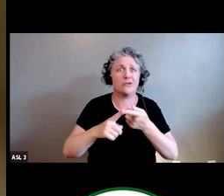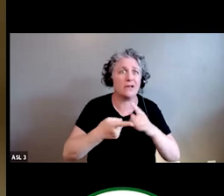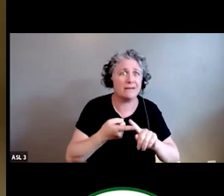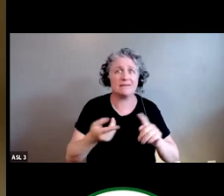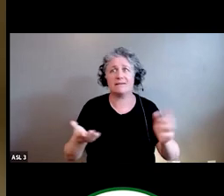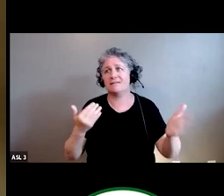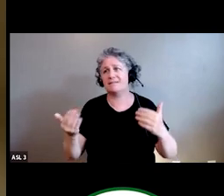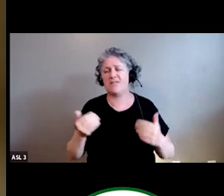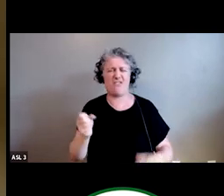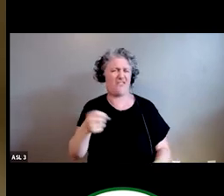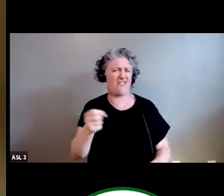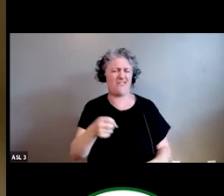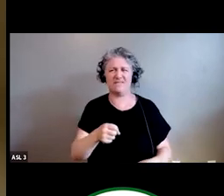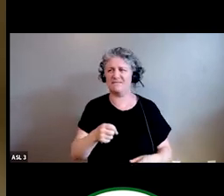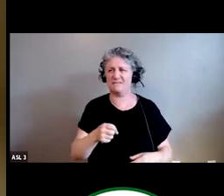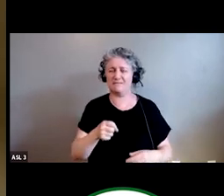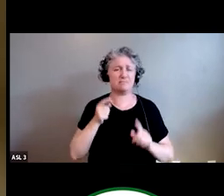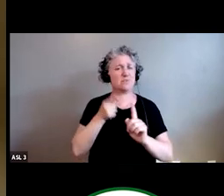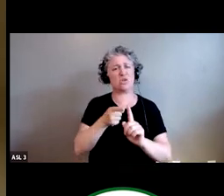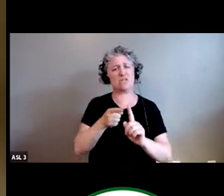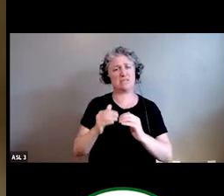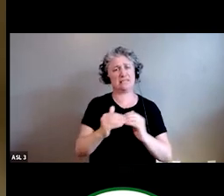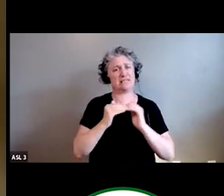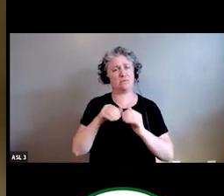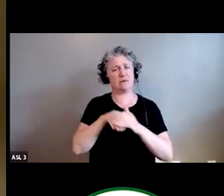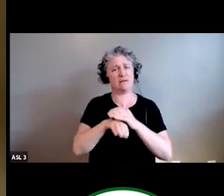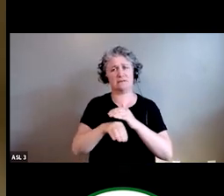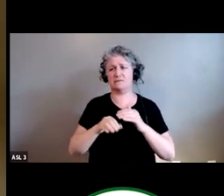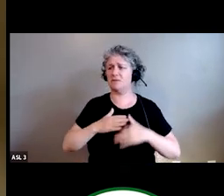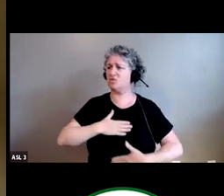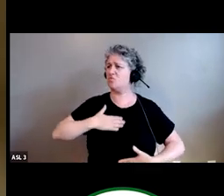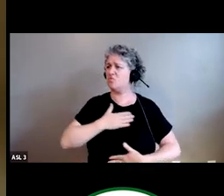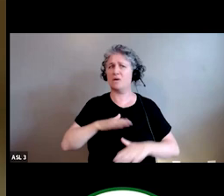And yeah just it's all about equal access and is all being able to enjoy the wonderful,